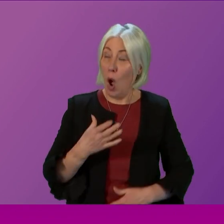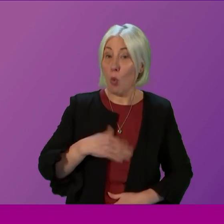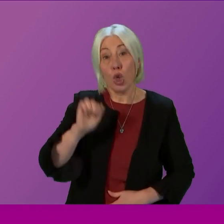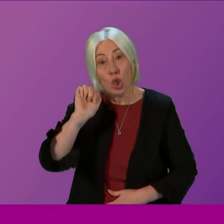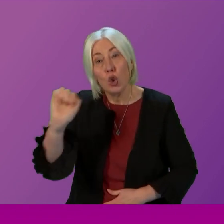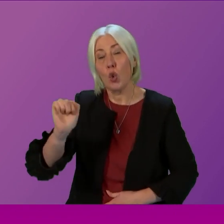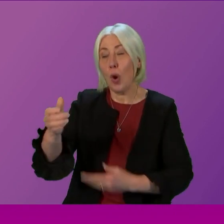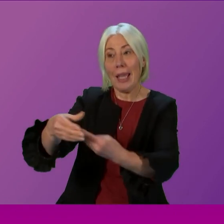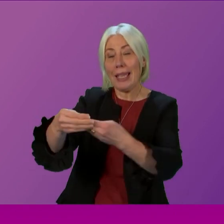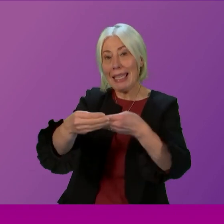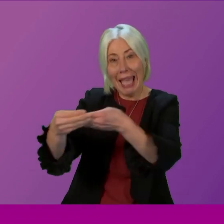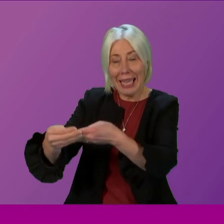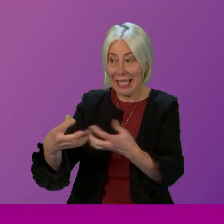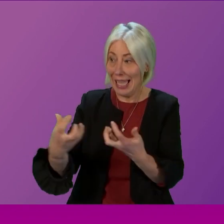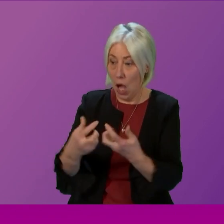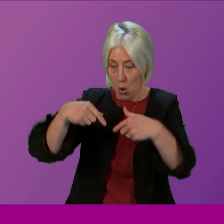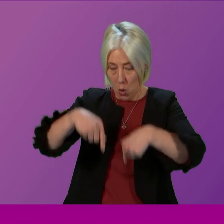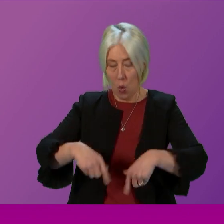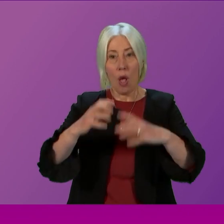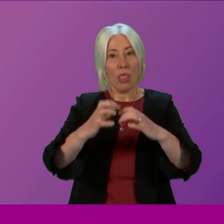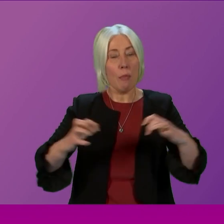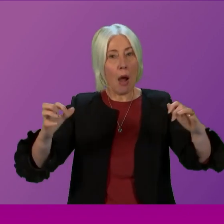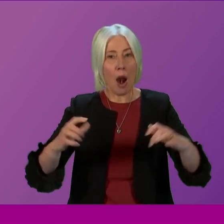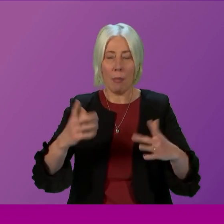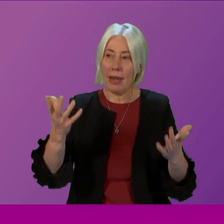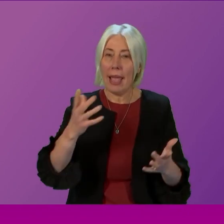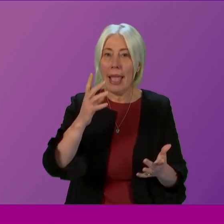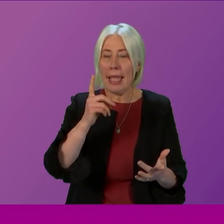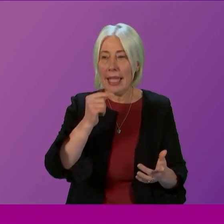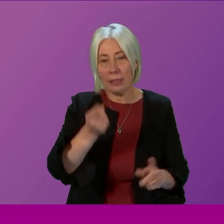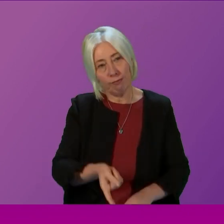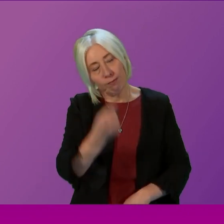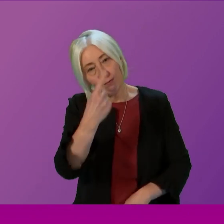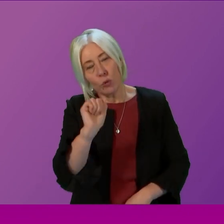your guidance on how members of this Parliament can hold the Government to account if it takes